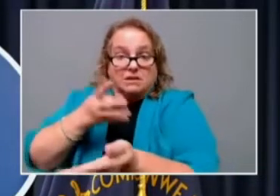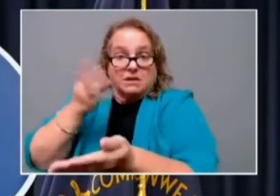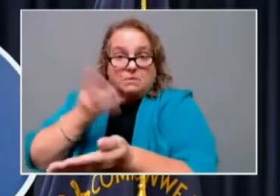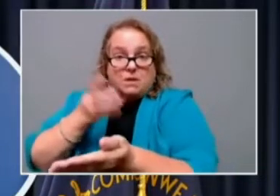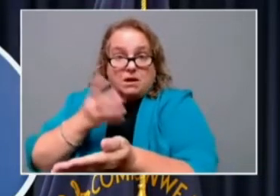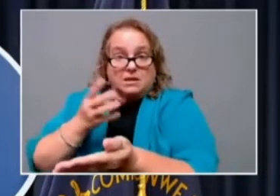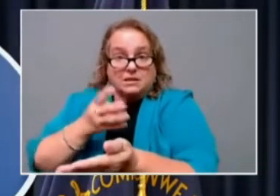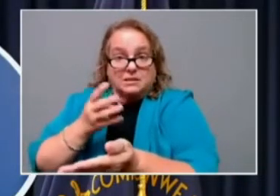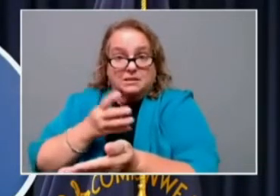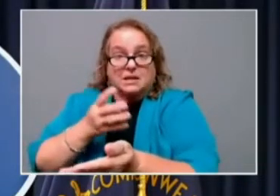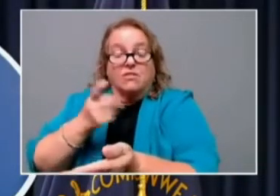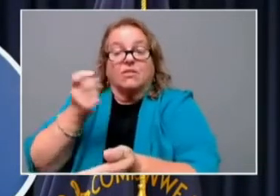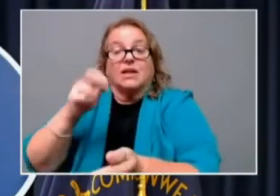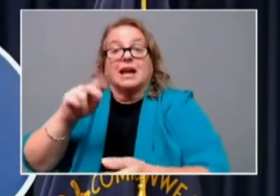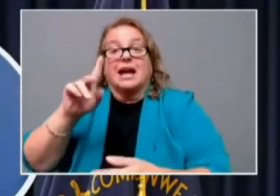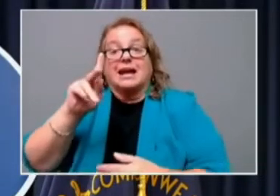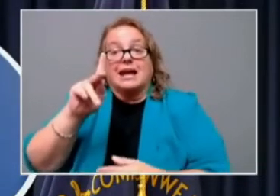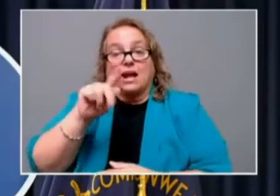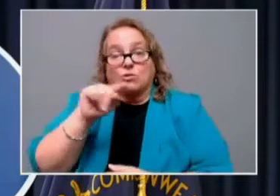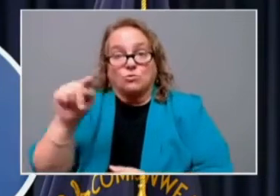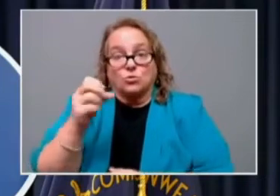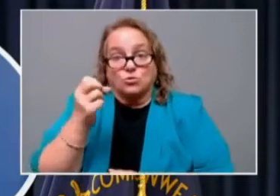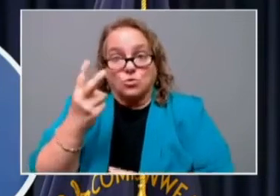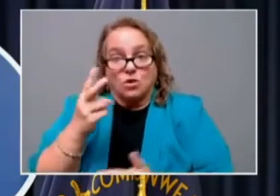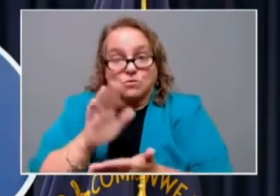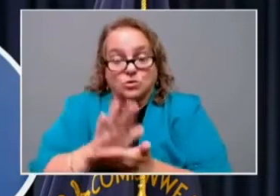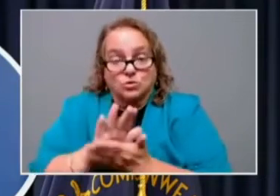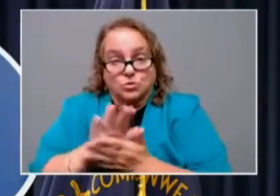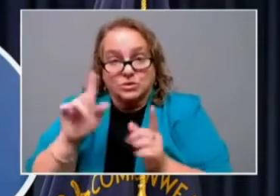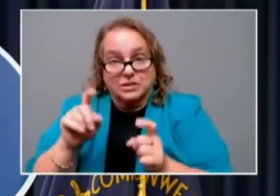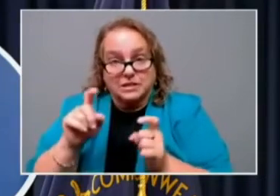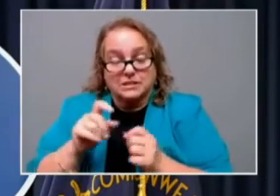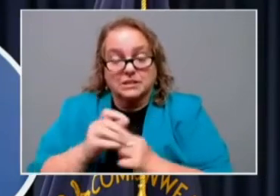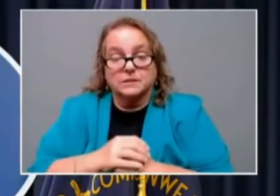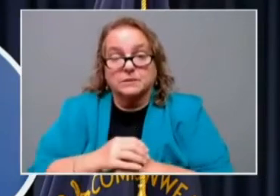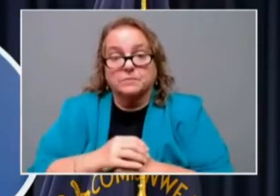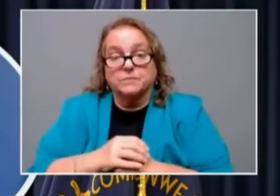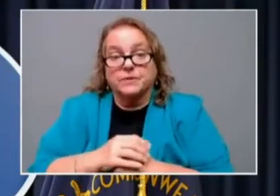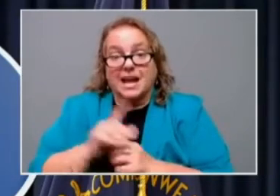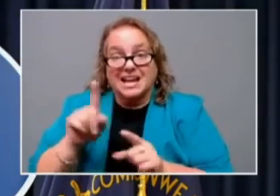testing. So as the governor has already described new cases in the commonwealth